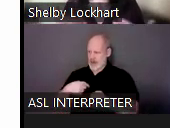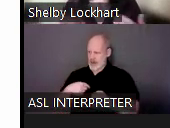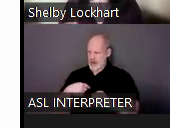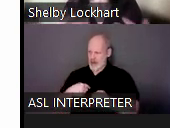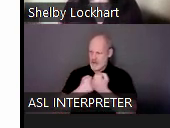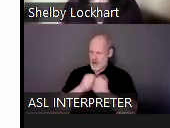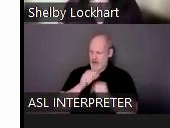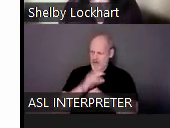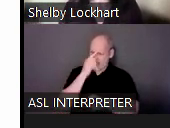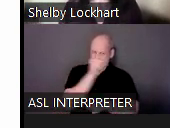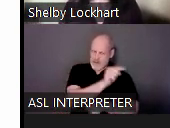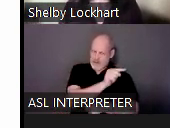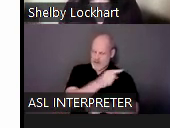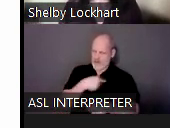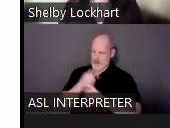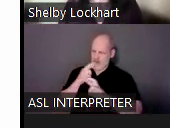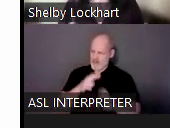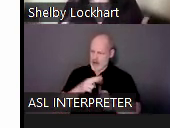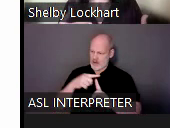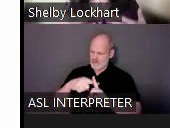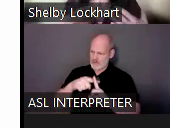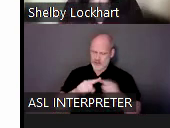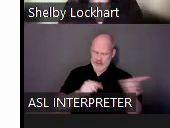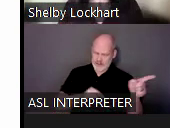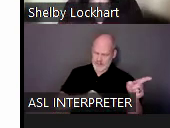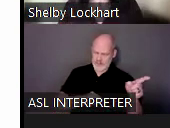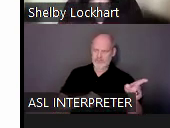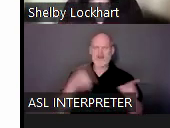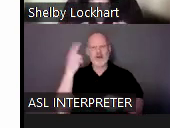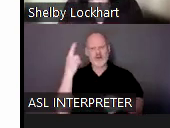oftentimes when we do empathy work, we make assumptions and then when we